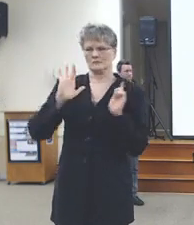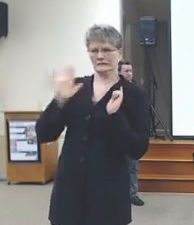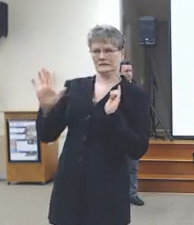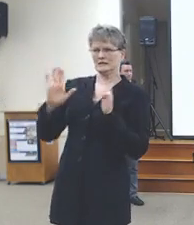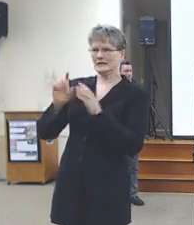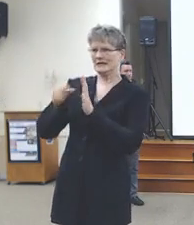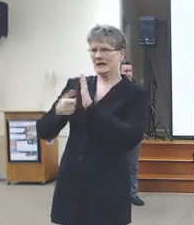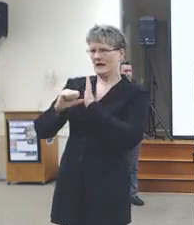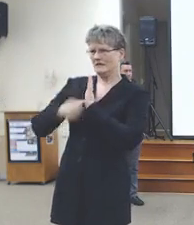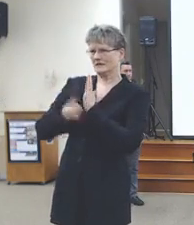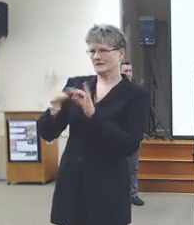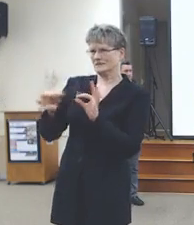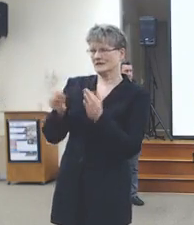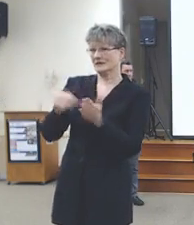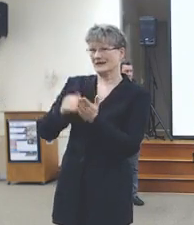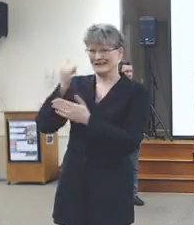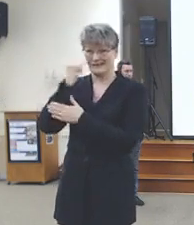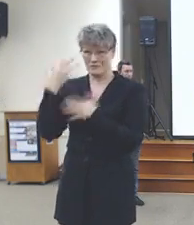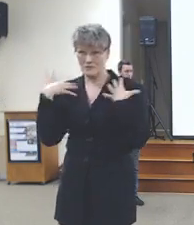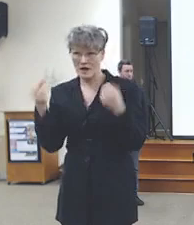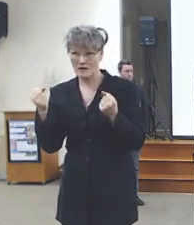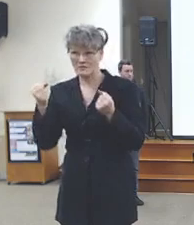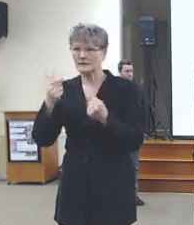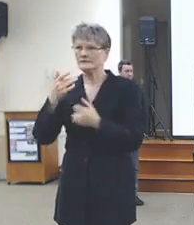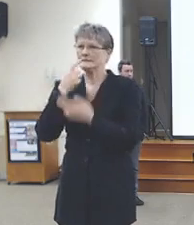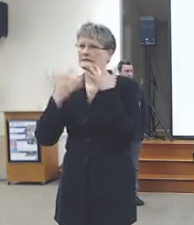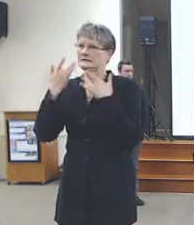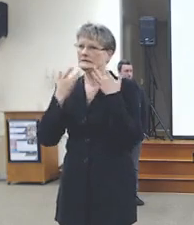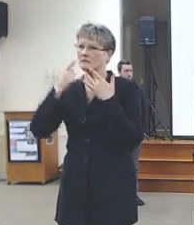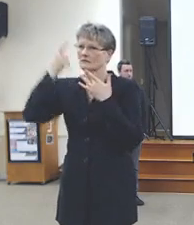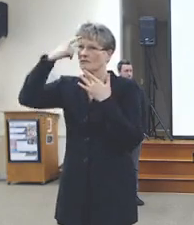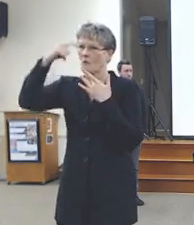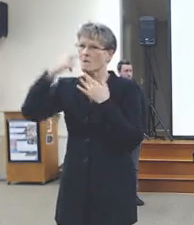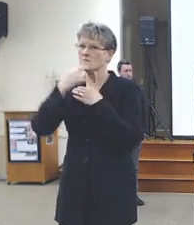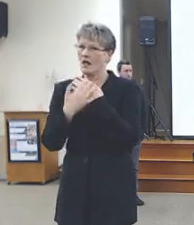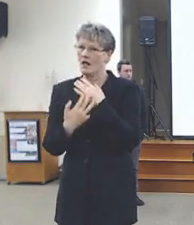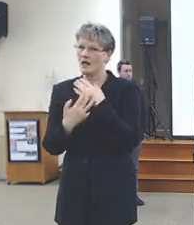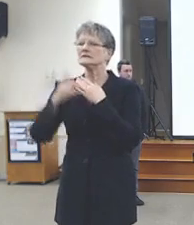donate blood, they need it desperately, and call to make an appointment so they